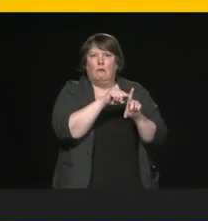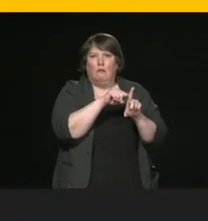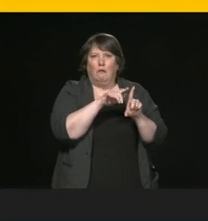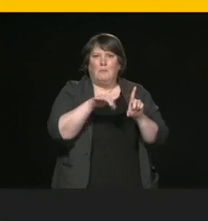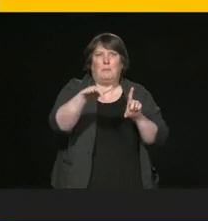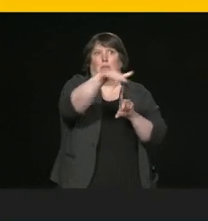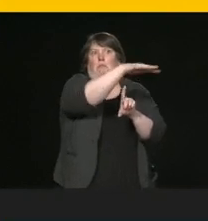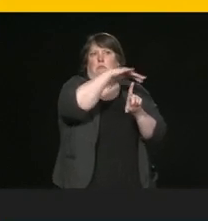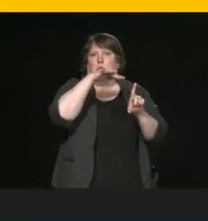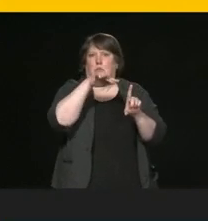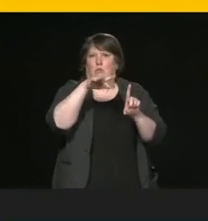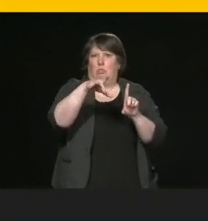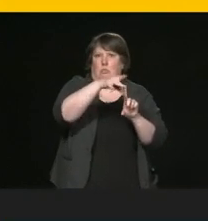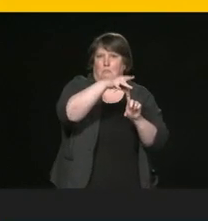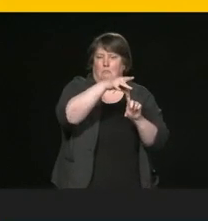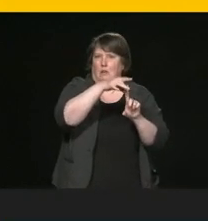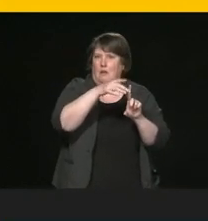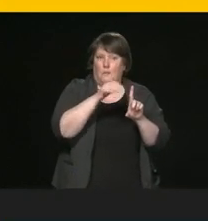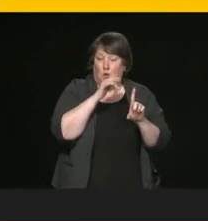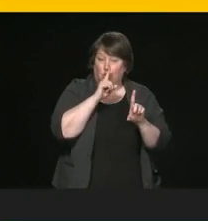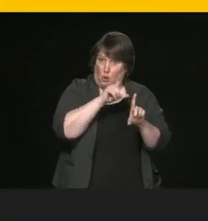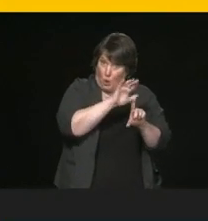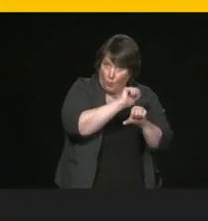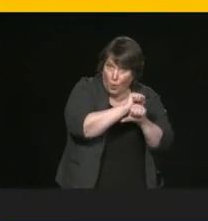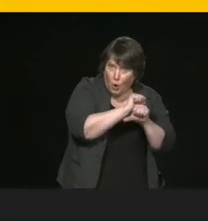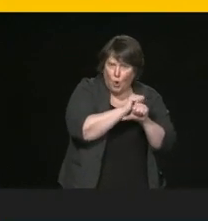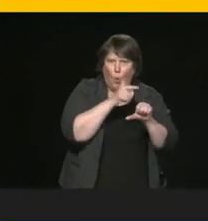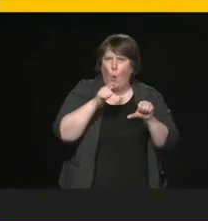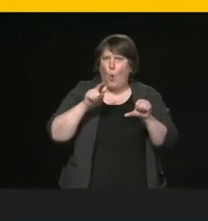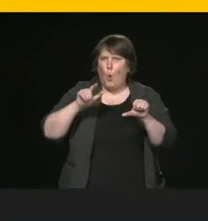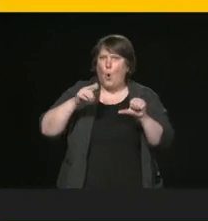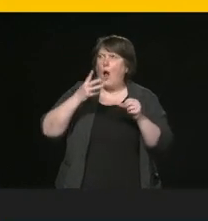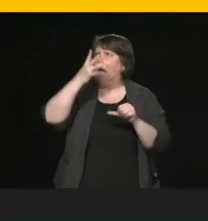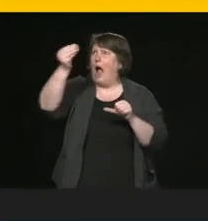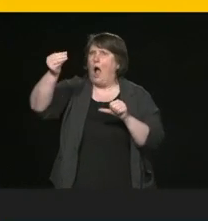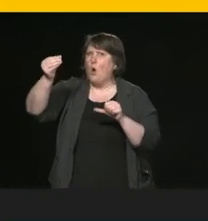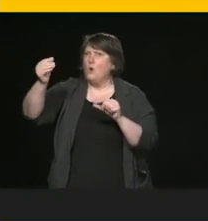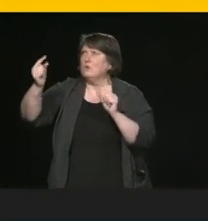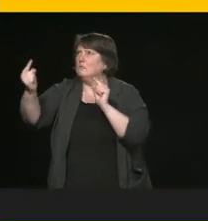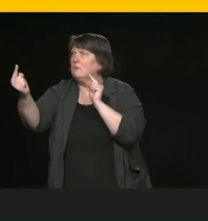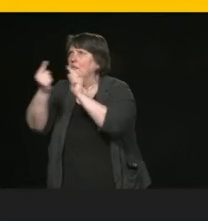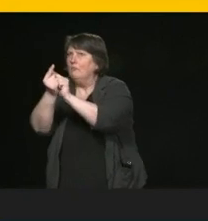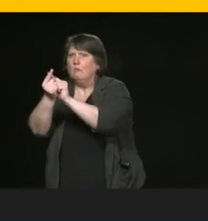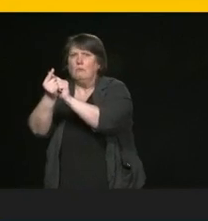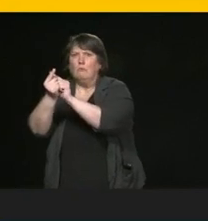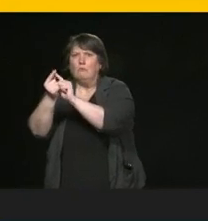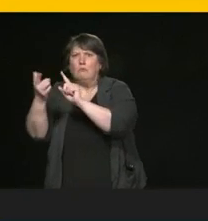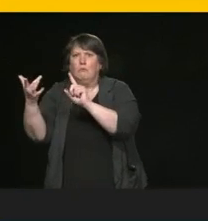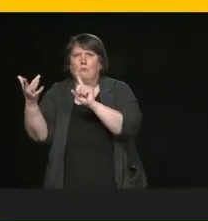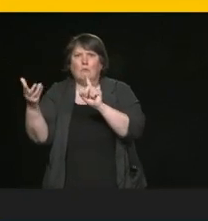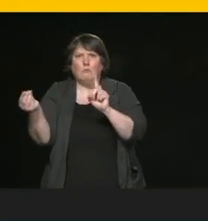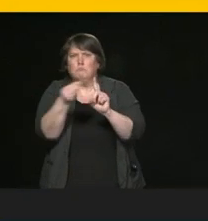THE INFECTION AND IT MAY NOT BE THE WORKPLACE. IT MAY BE THE COMMUNITY, BUT